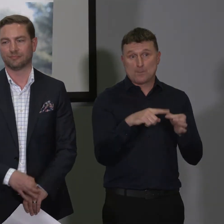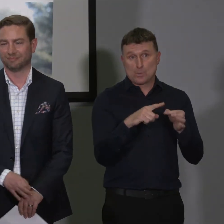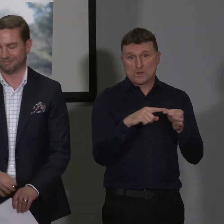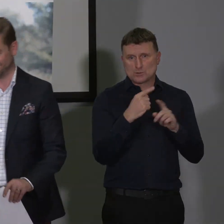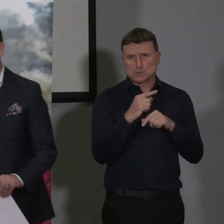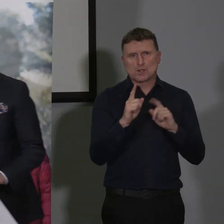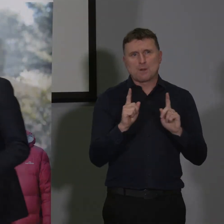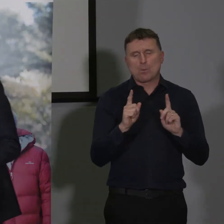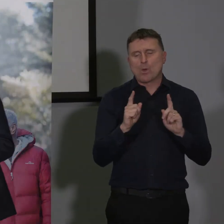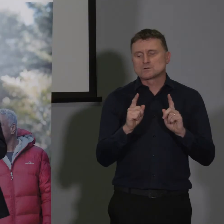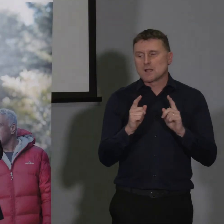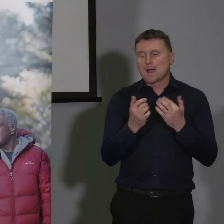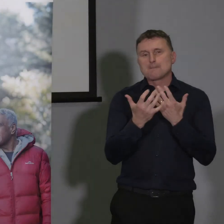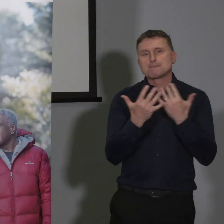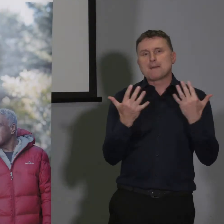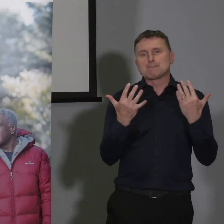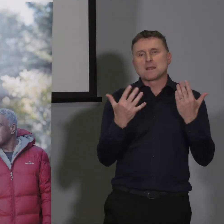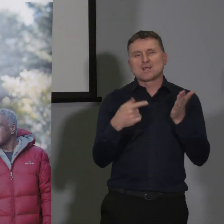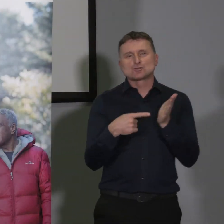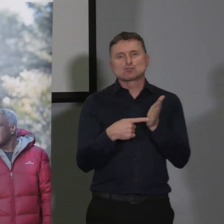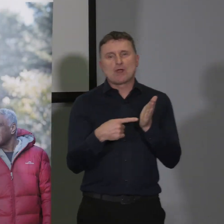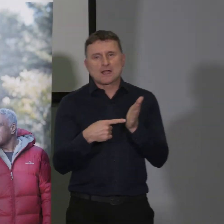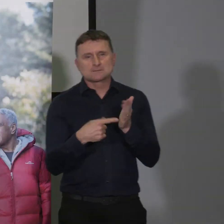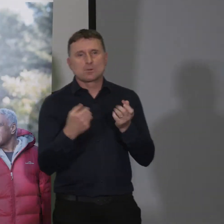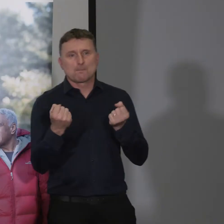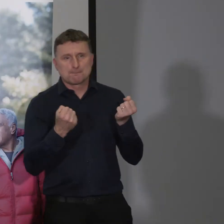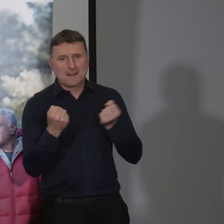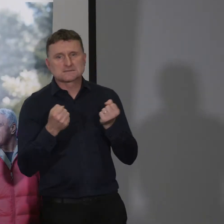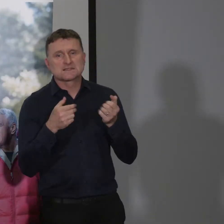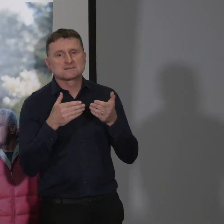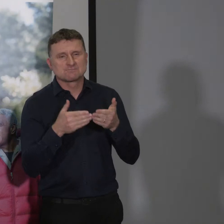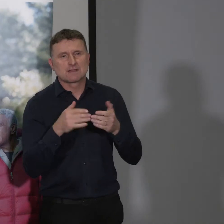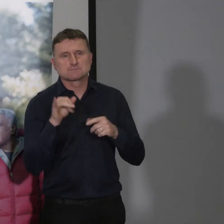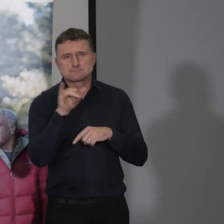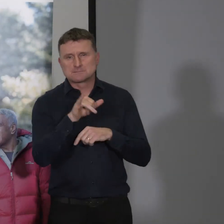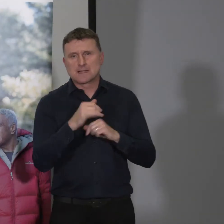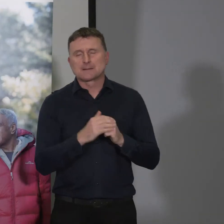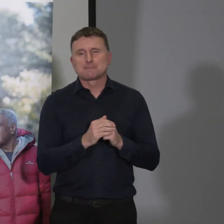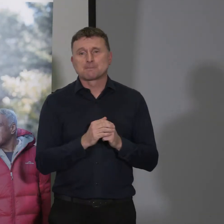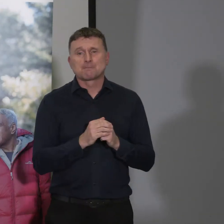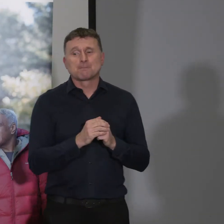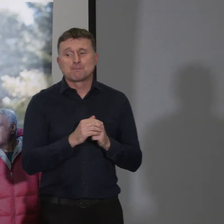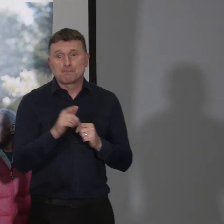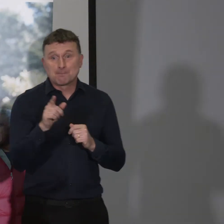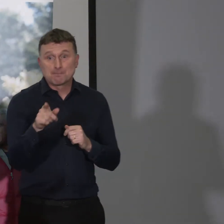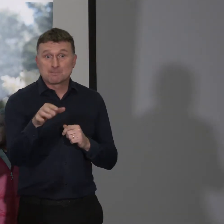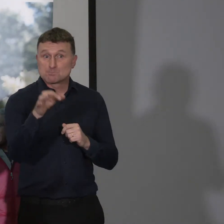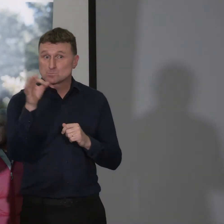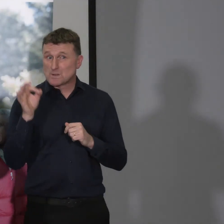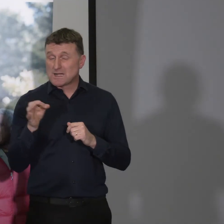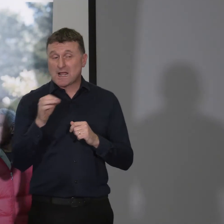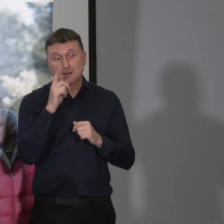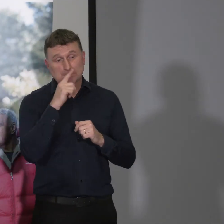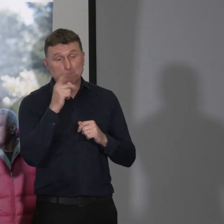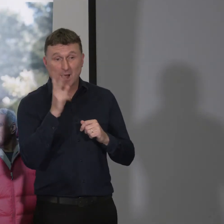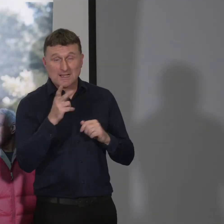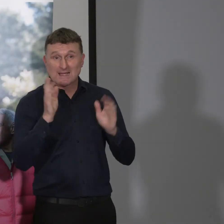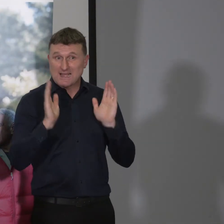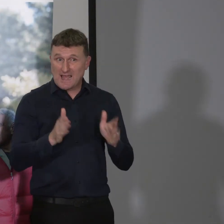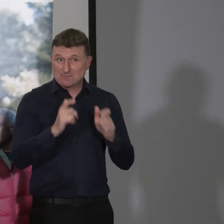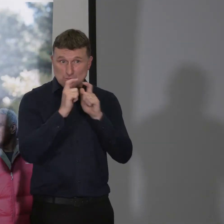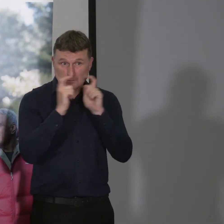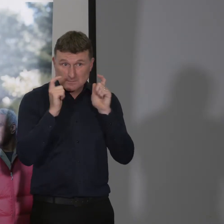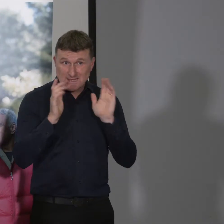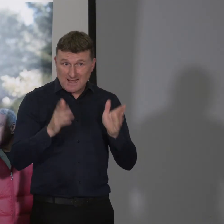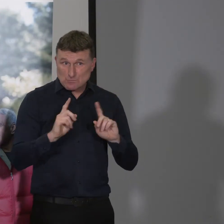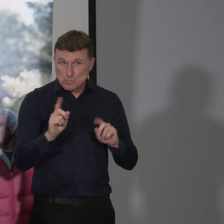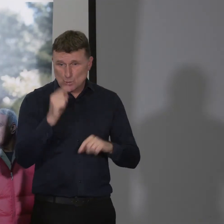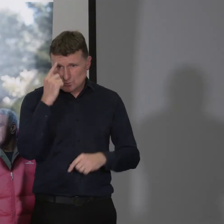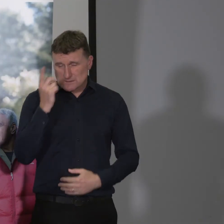On public transport, from